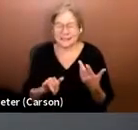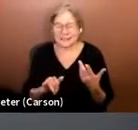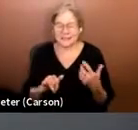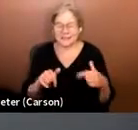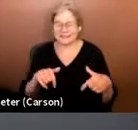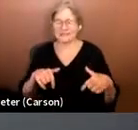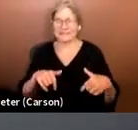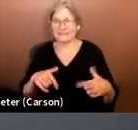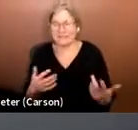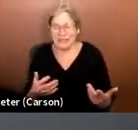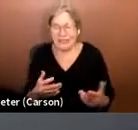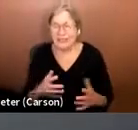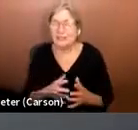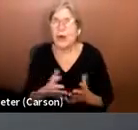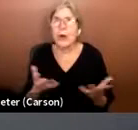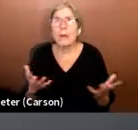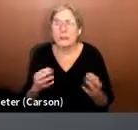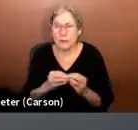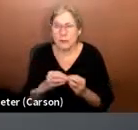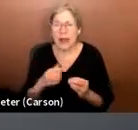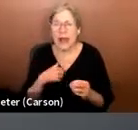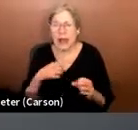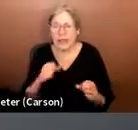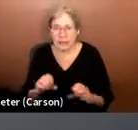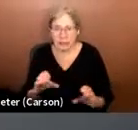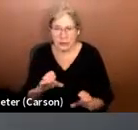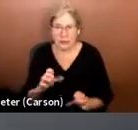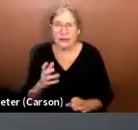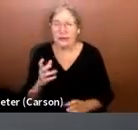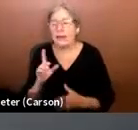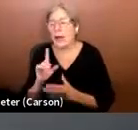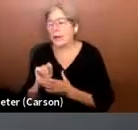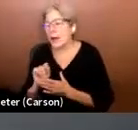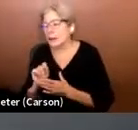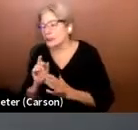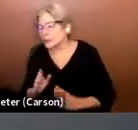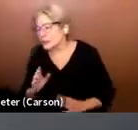more that I can be doing, that publishers can be doing in general